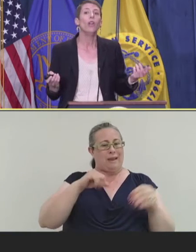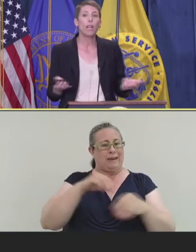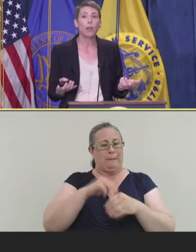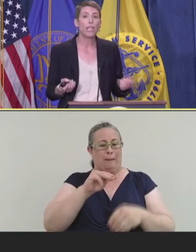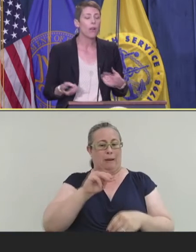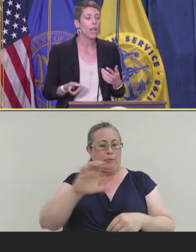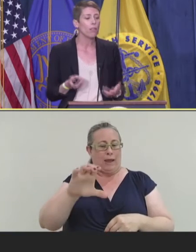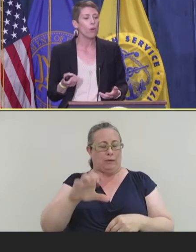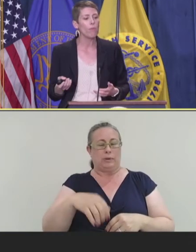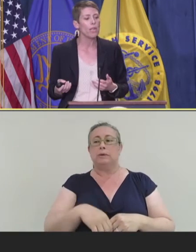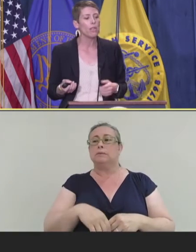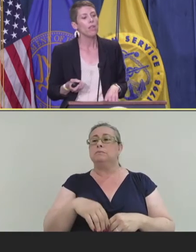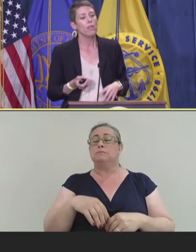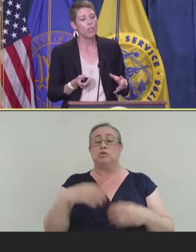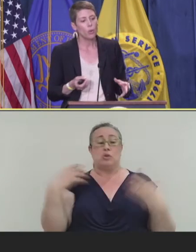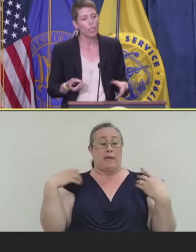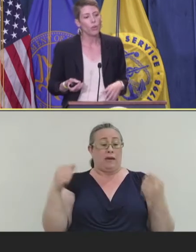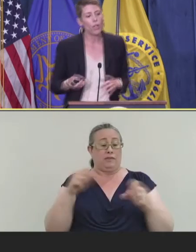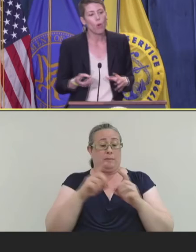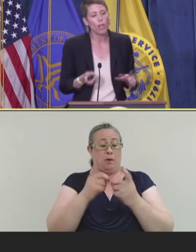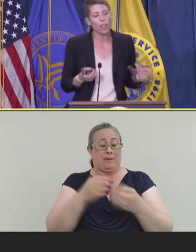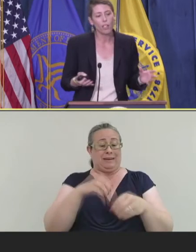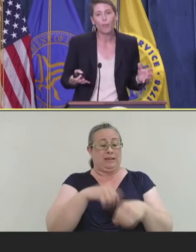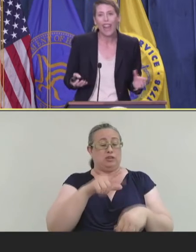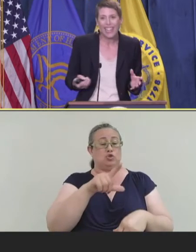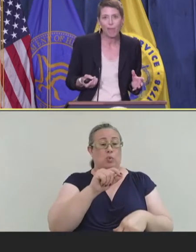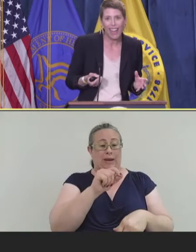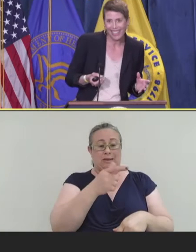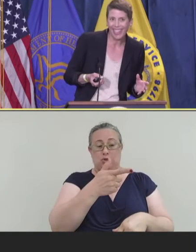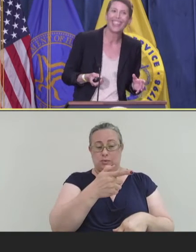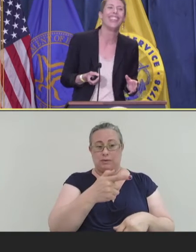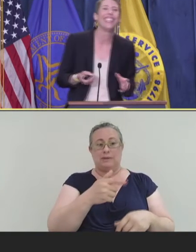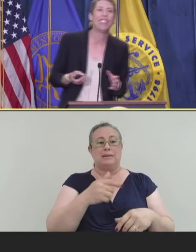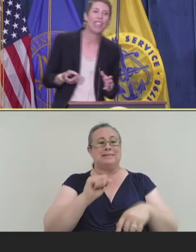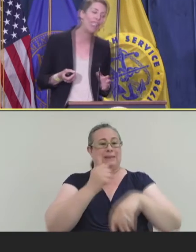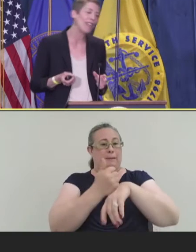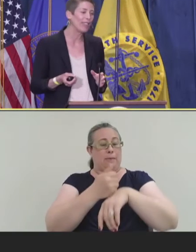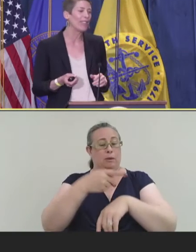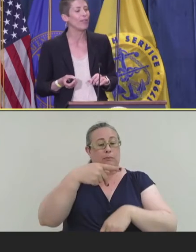Montgomery County Health Department in 2021 launched Pride in the Plaza in downtown Silver